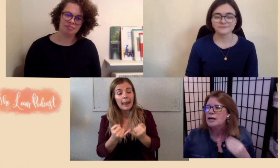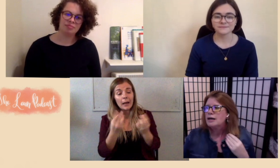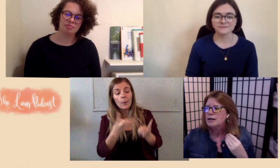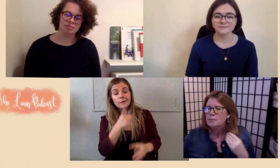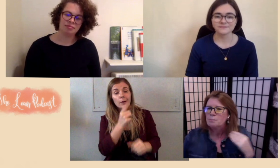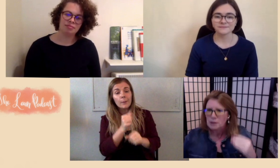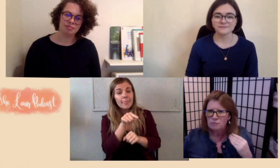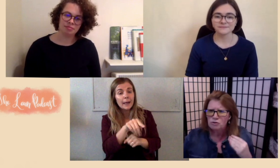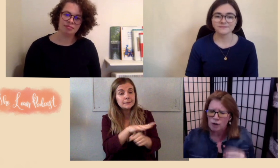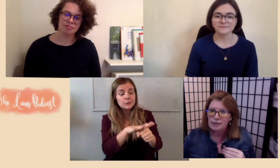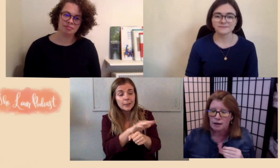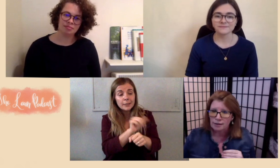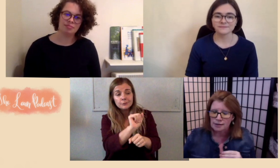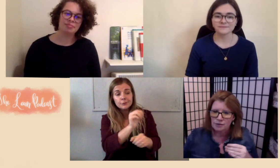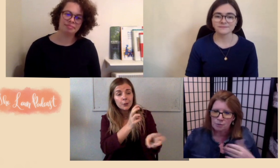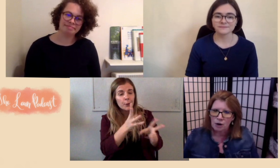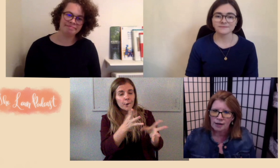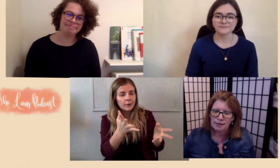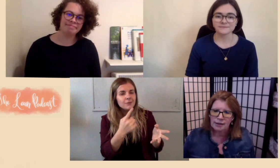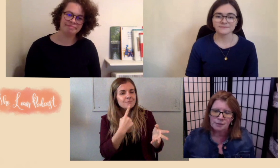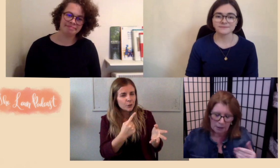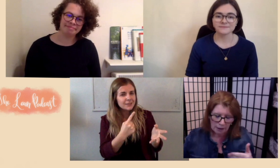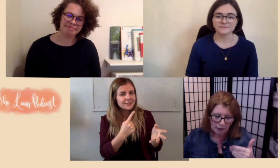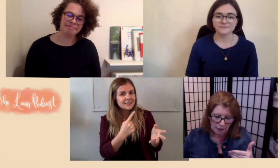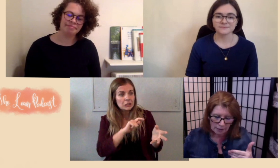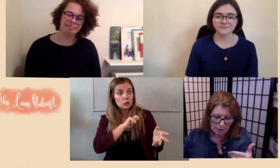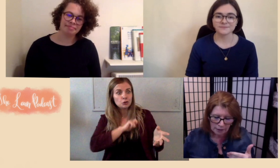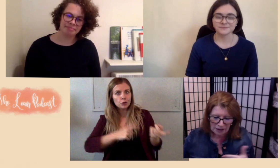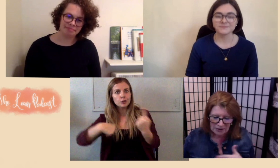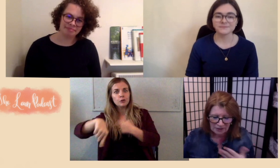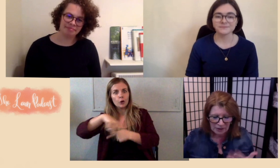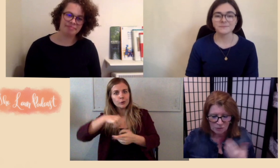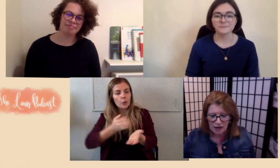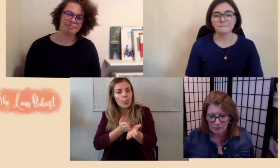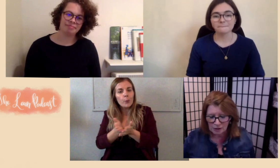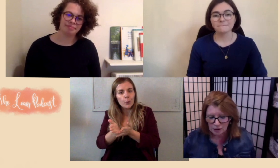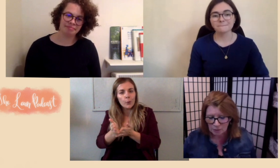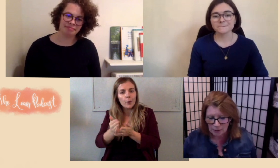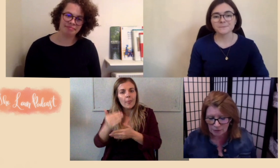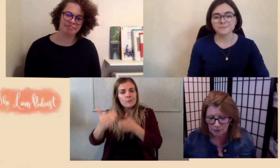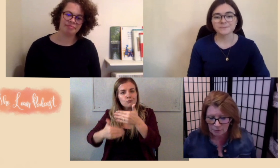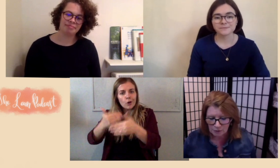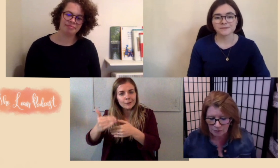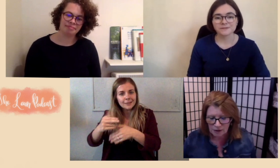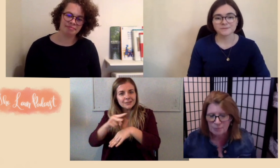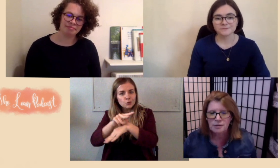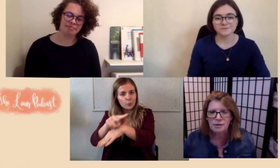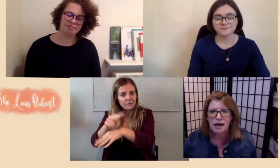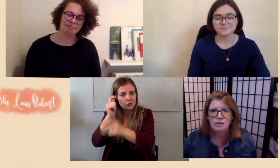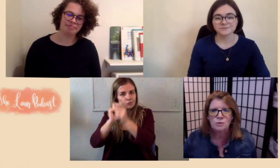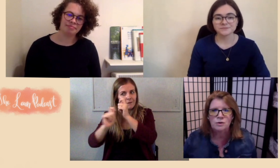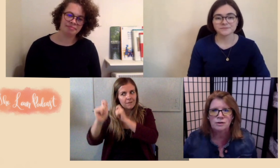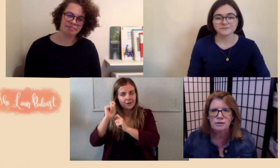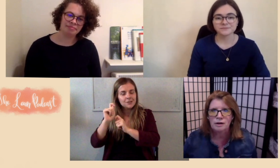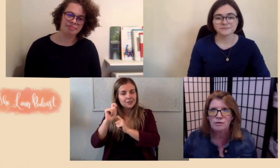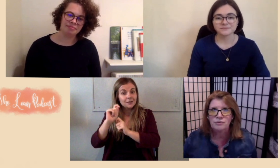but trust us in the process because," and we talk about the famous last words of somebody